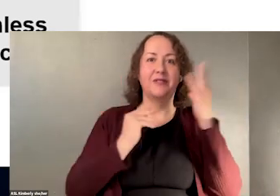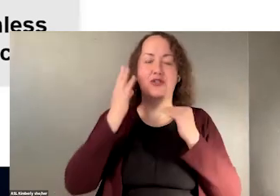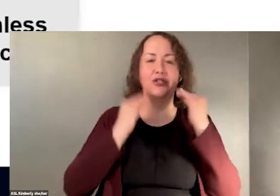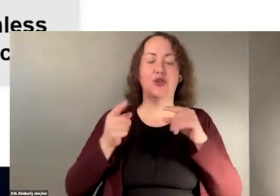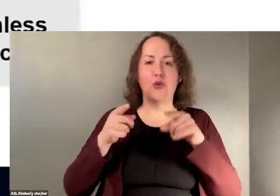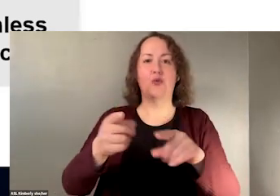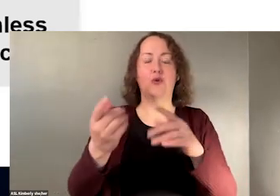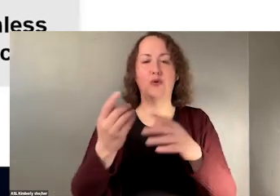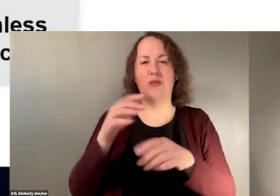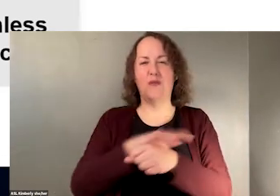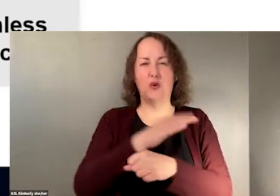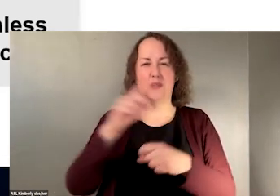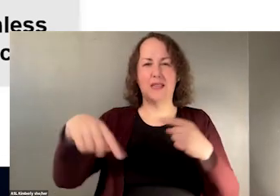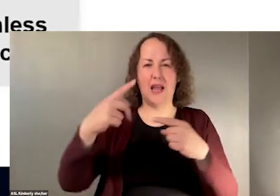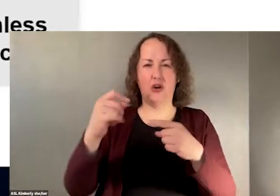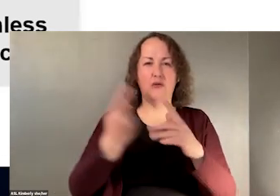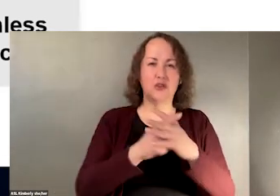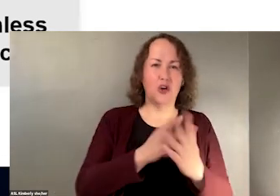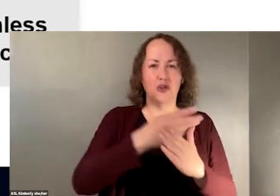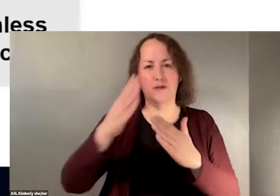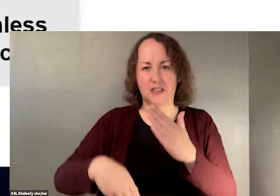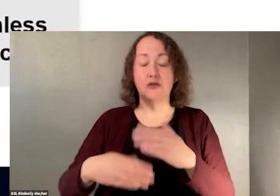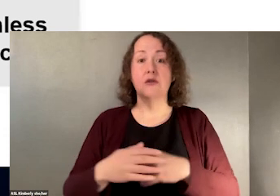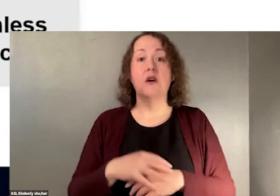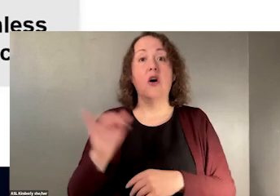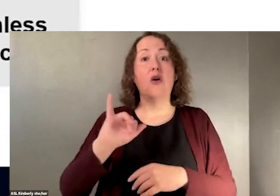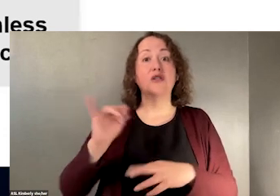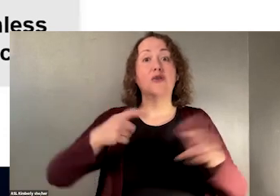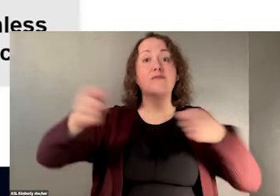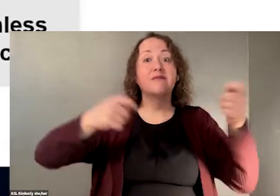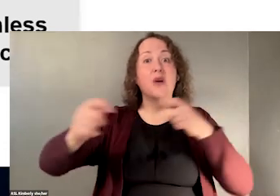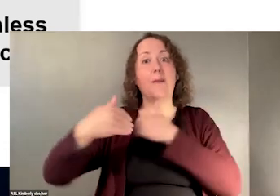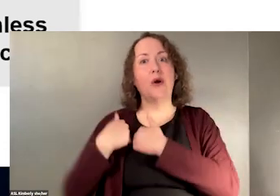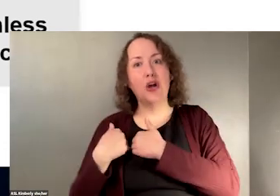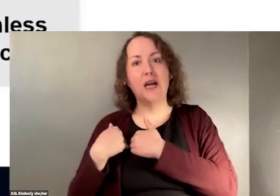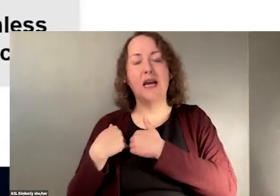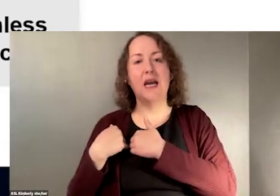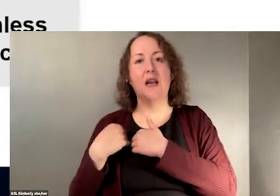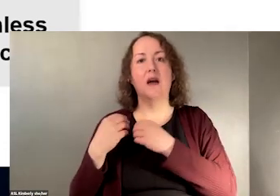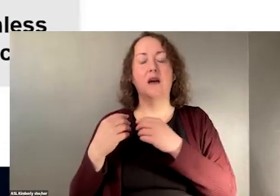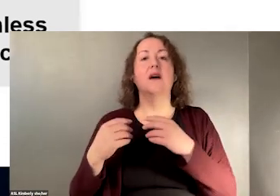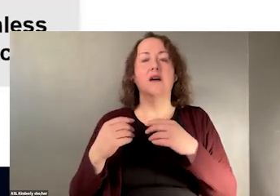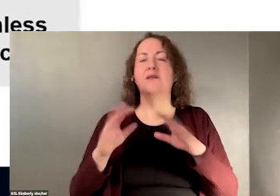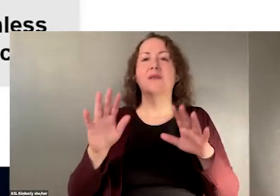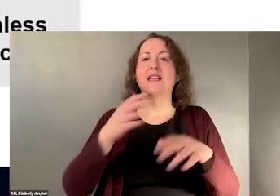It's also going to reduce administrative burden by allowing users to have their one account and then they create one or more roles.